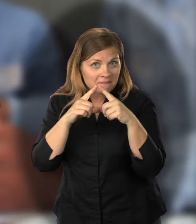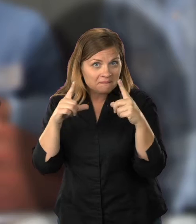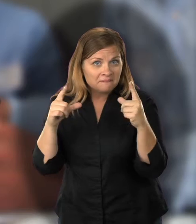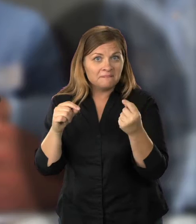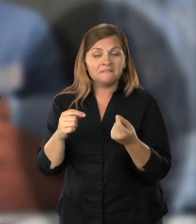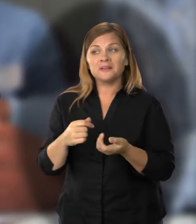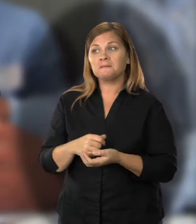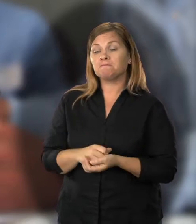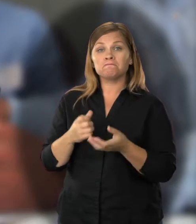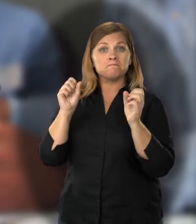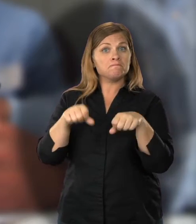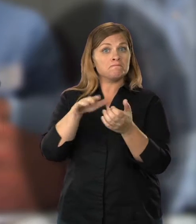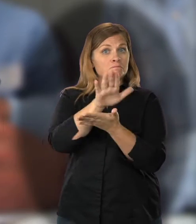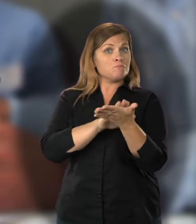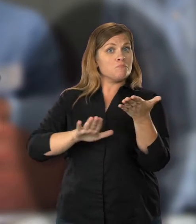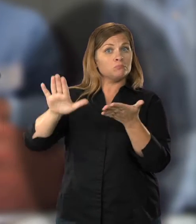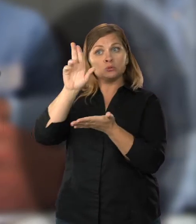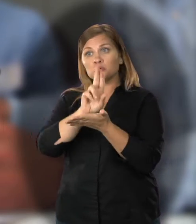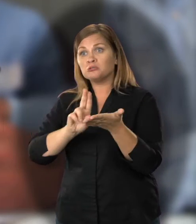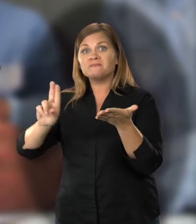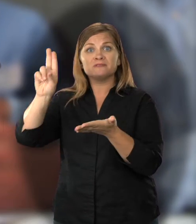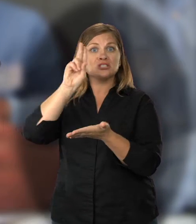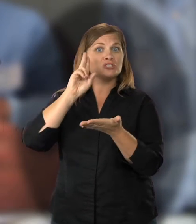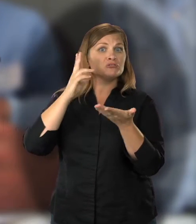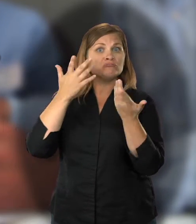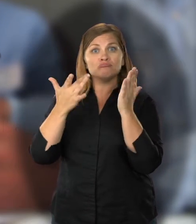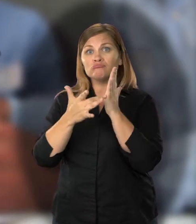Minnesota university, college or technical college ID card